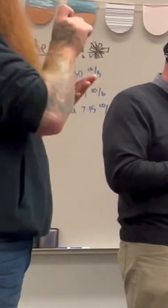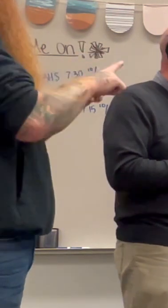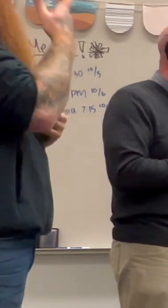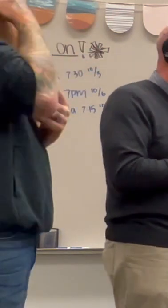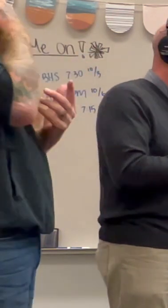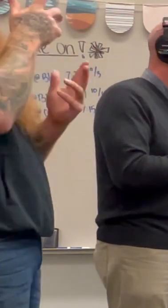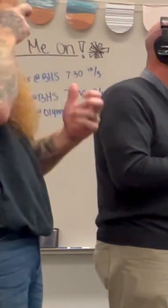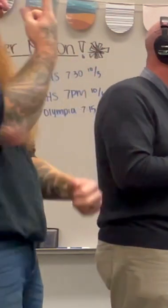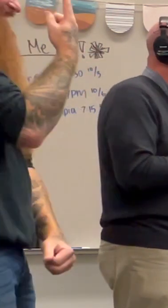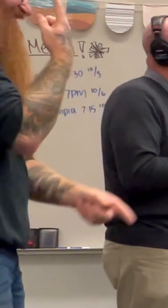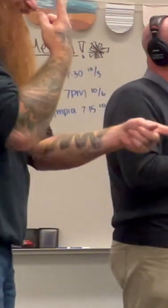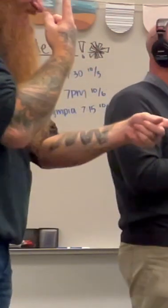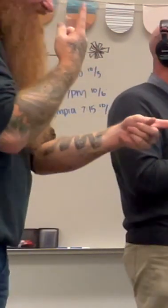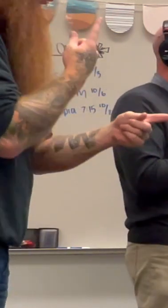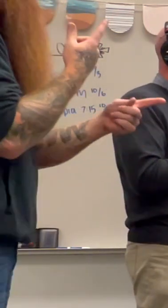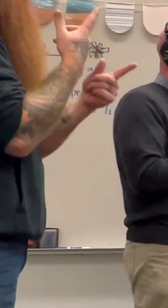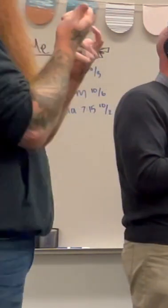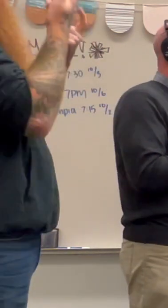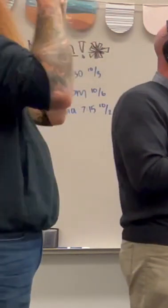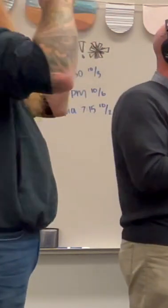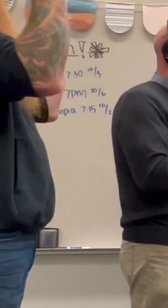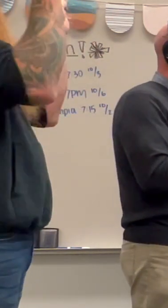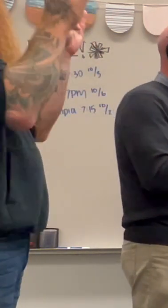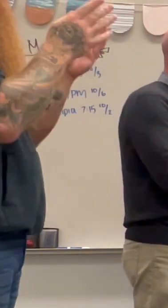them let's talk about that and then to the larger extent what's the benefit of being bilingual